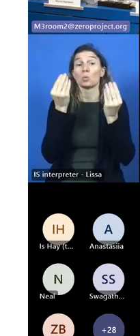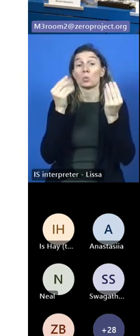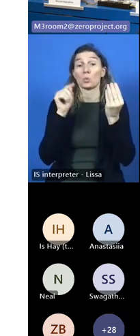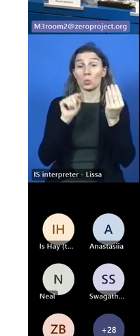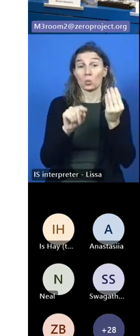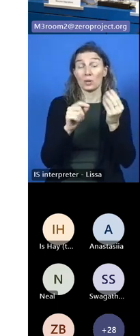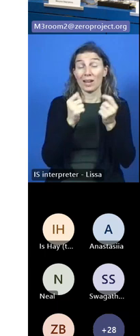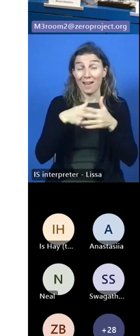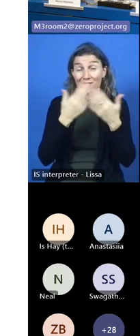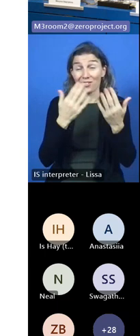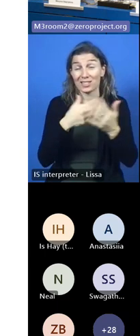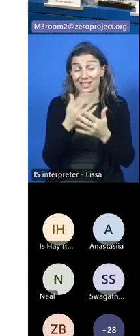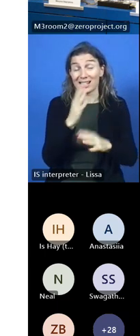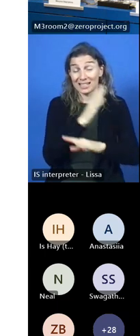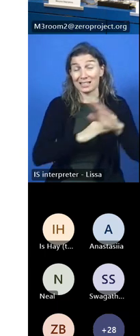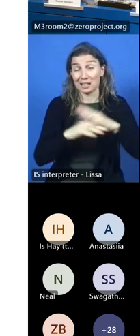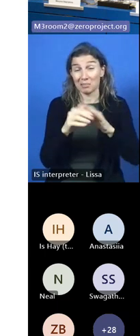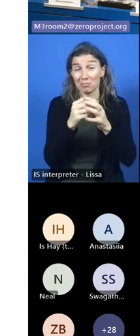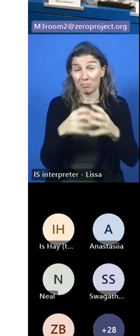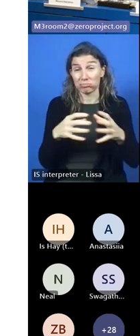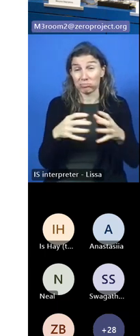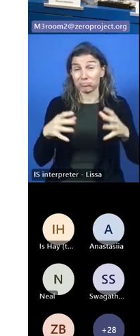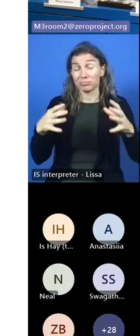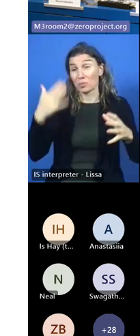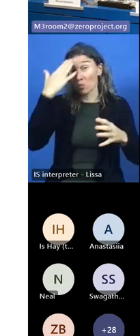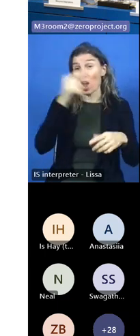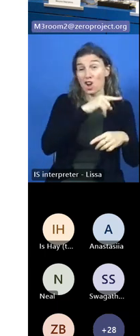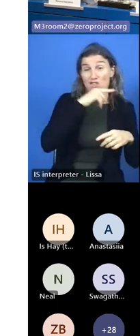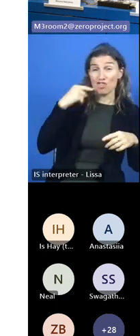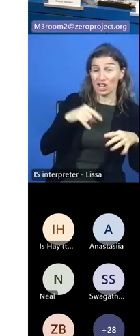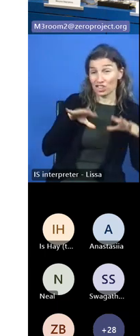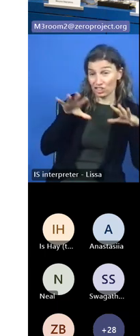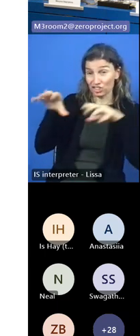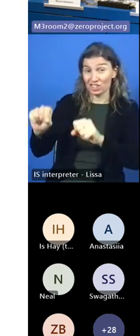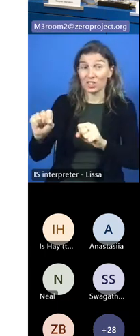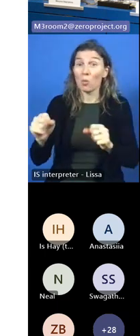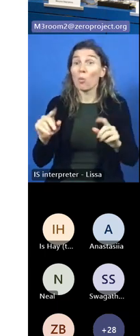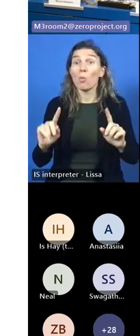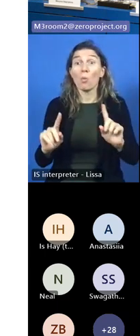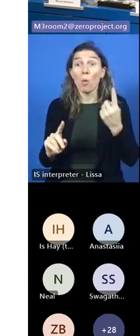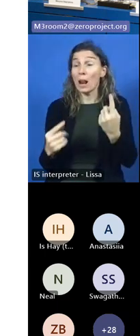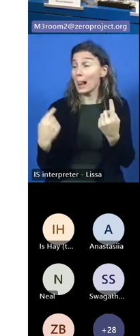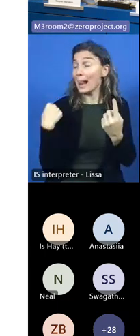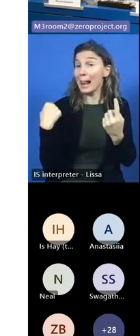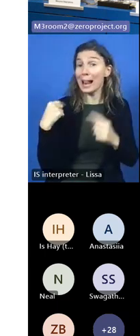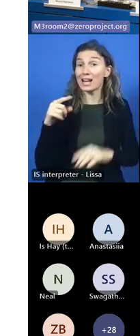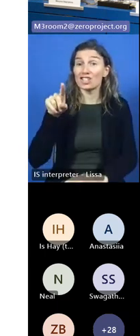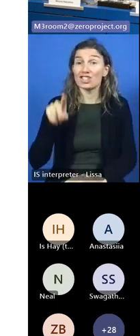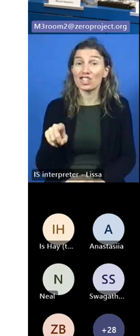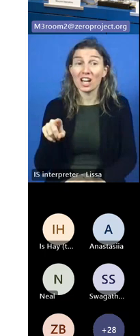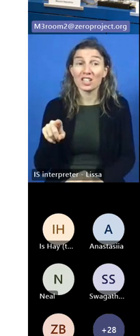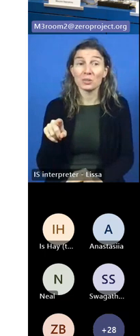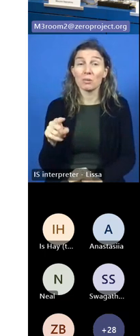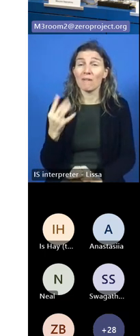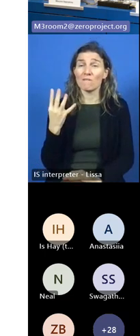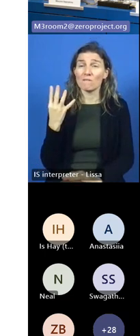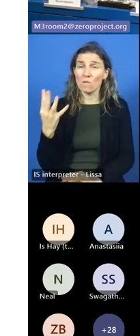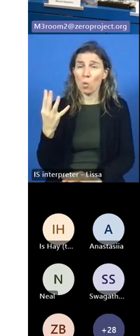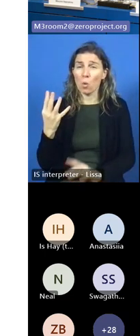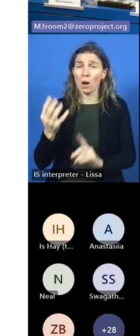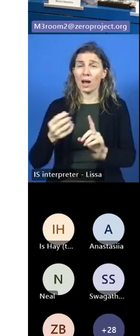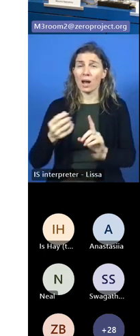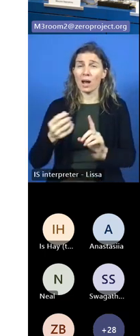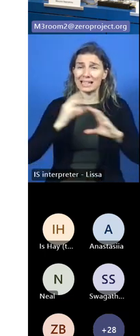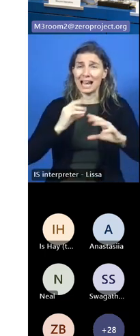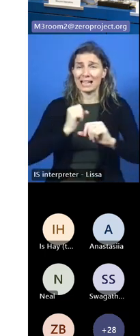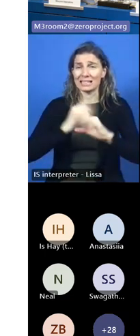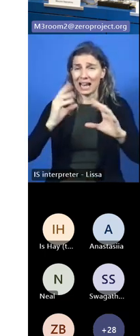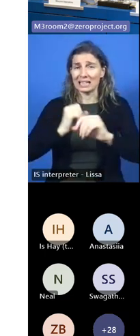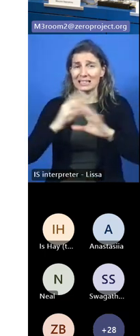day. Because only in January, Russia has had four big attacks on Ukrainian cities, even last night,